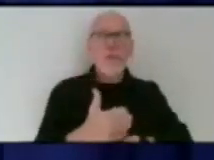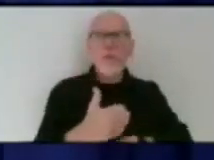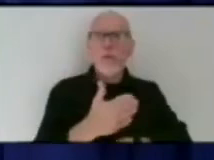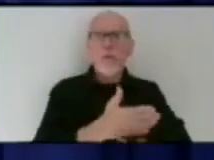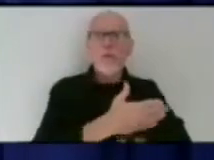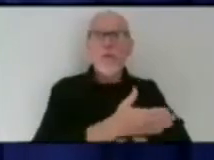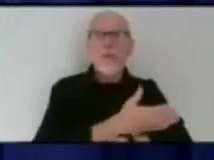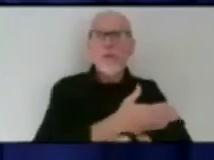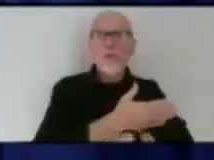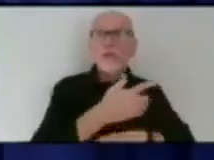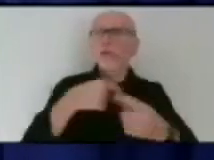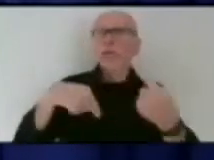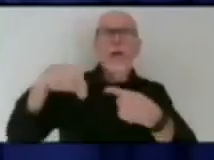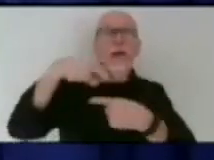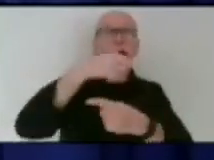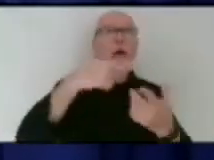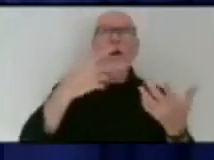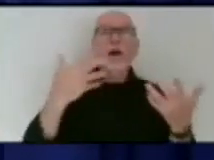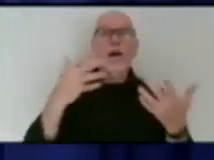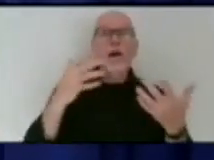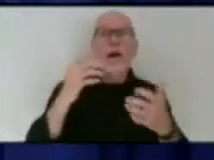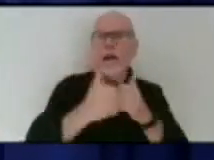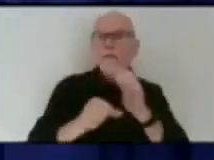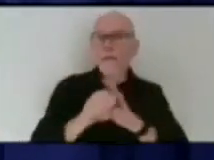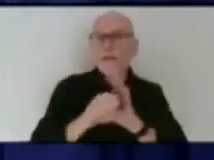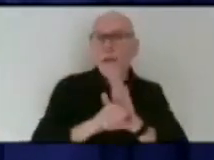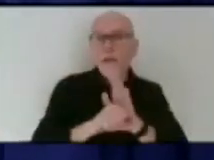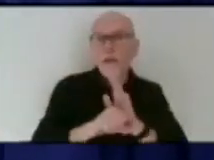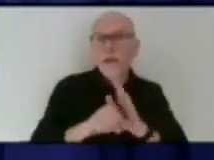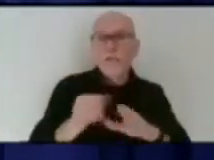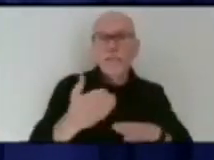us surrounding us, every state surrounding us, you tend to say, Okay,